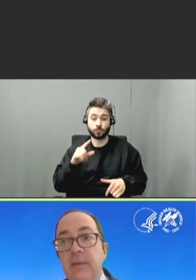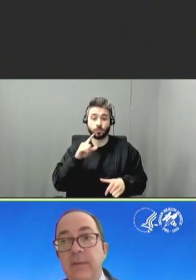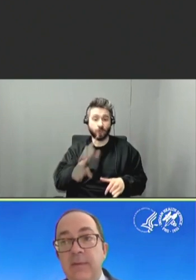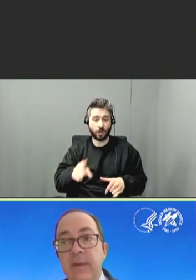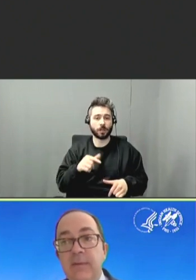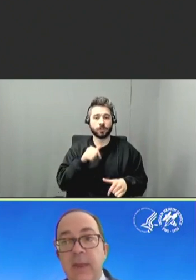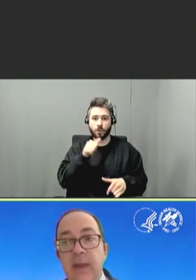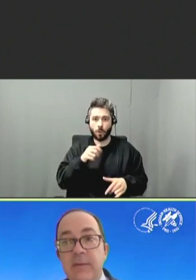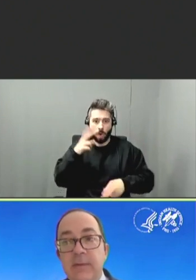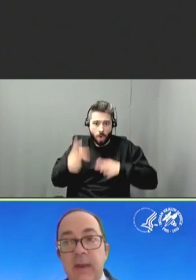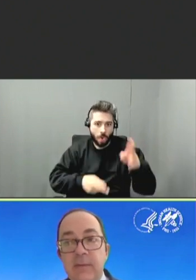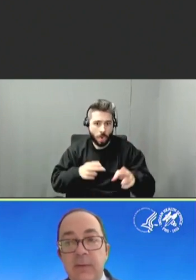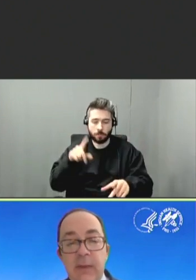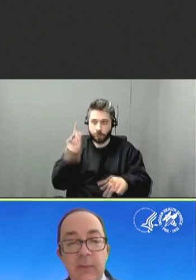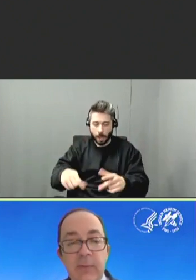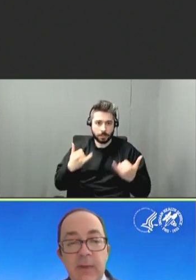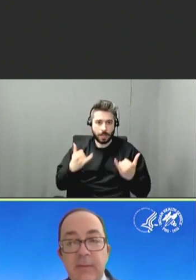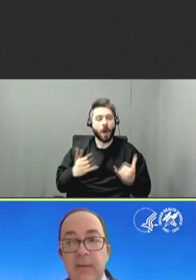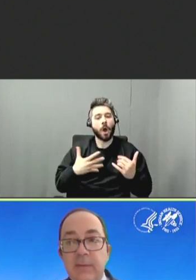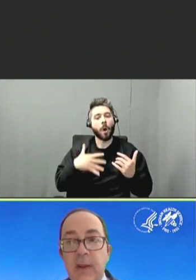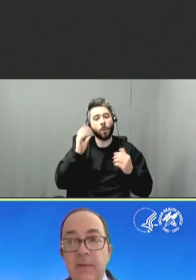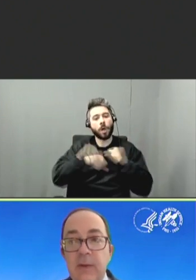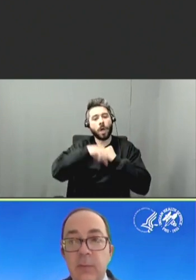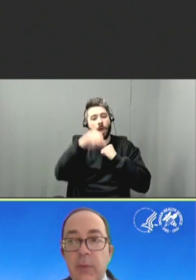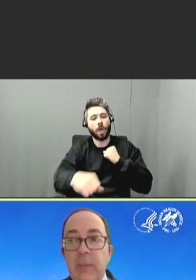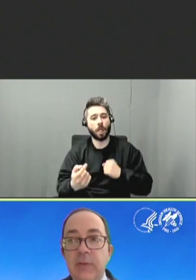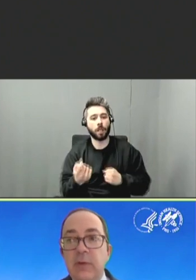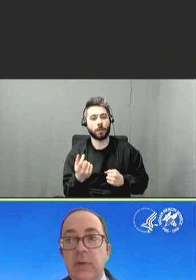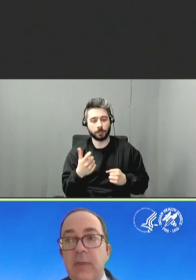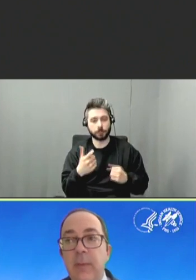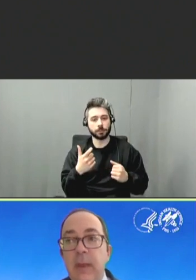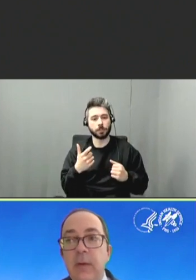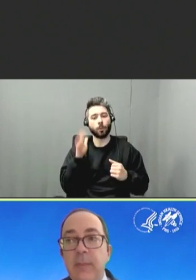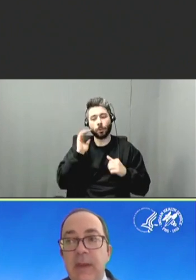The success of the IHS national E3 vaccine strategy will be measured in the intermediate